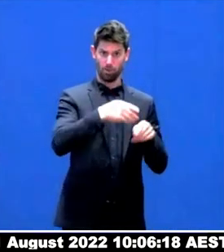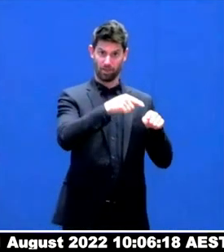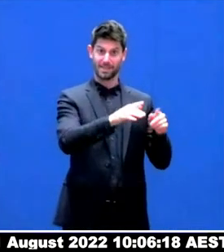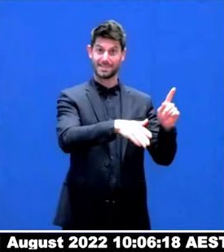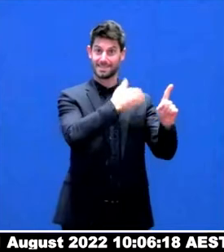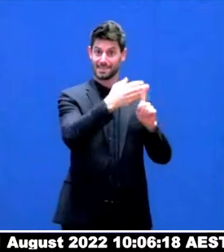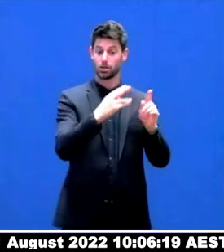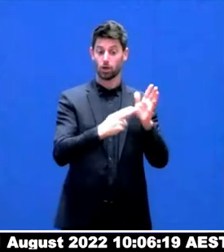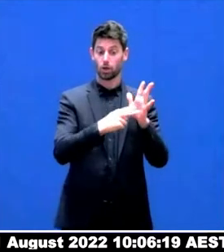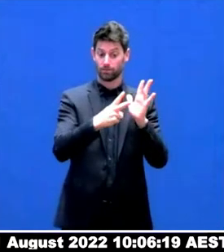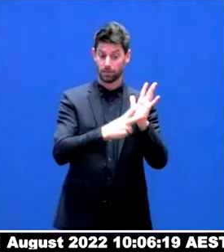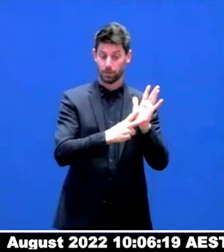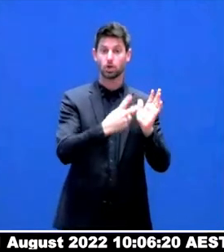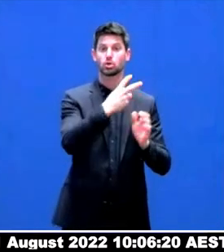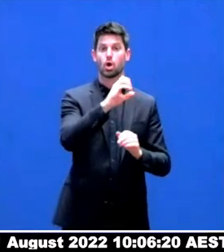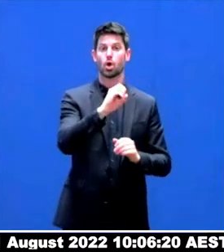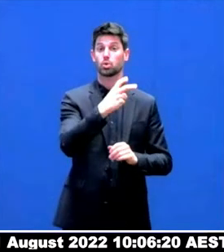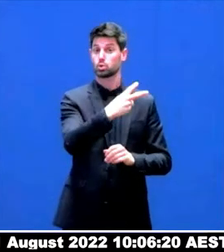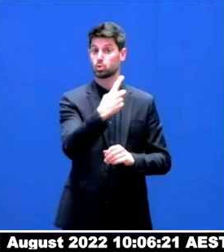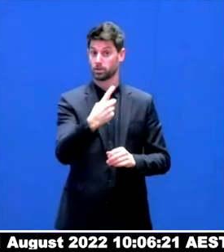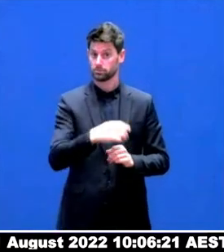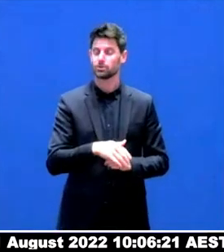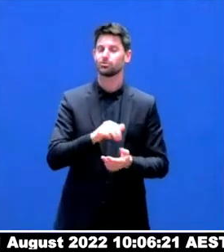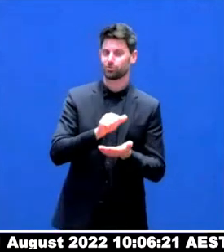That's correct. MS EASTMAN: Your area means you are responsible for